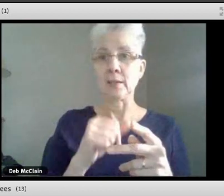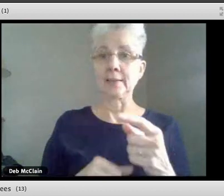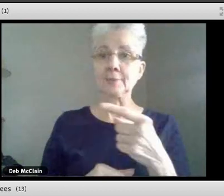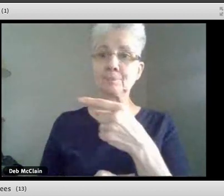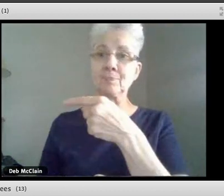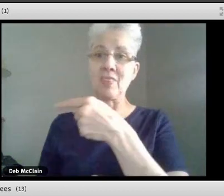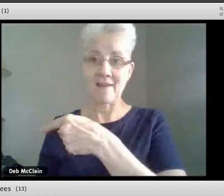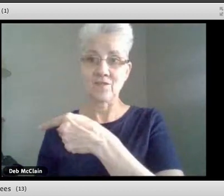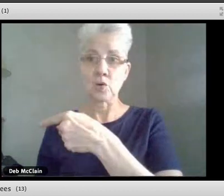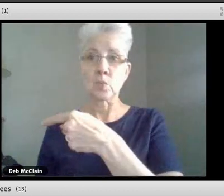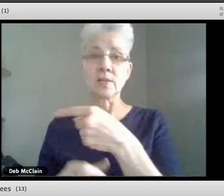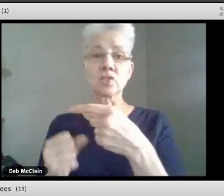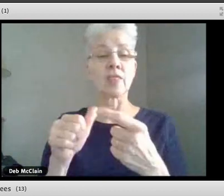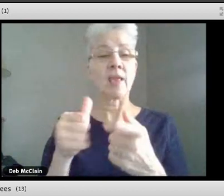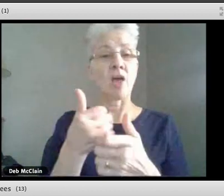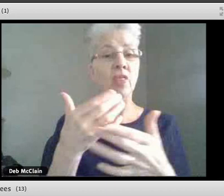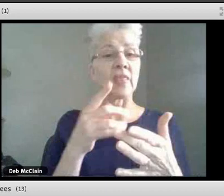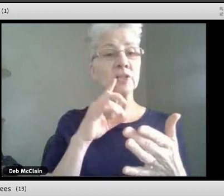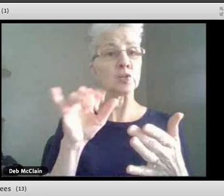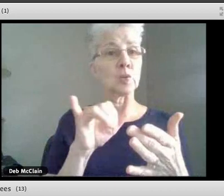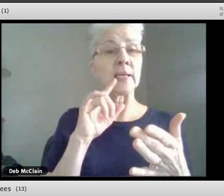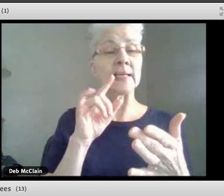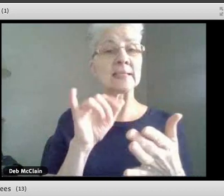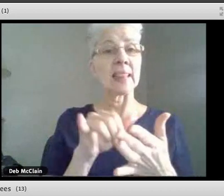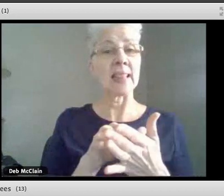is that there was a Pew study in 2010,